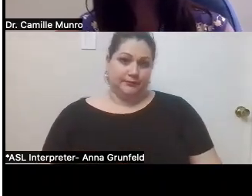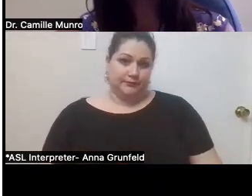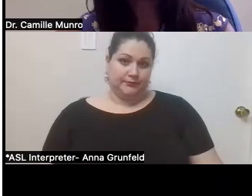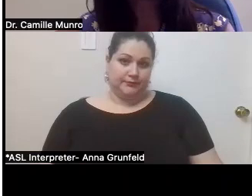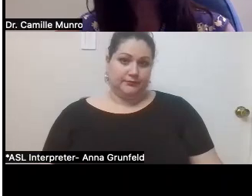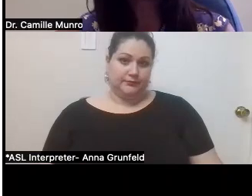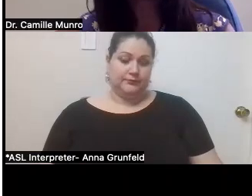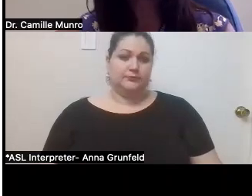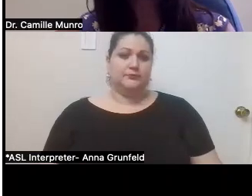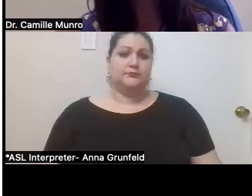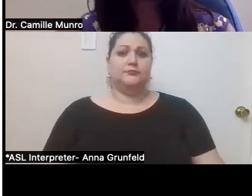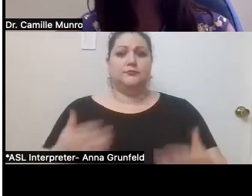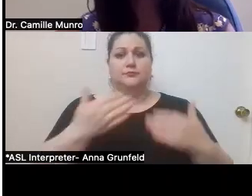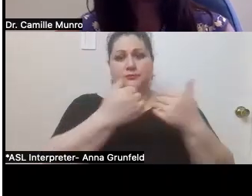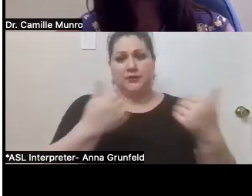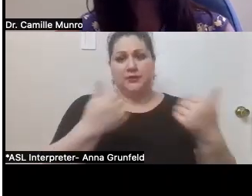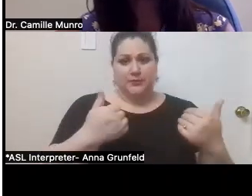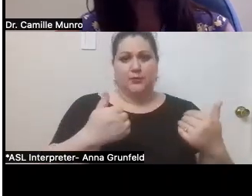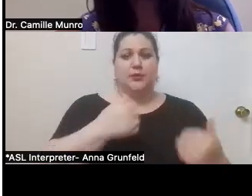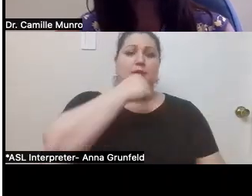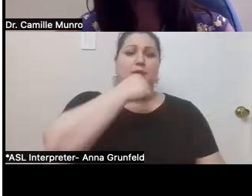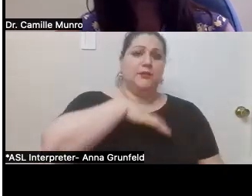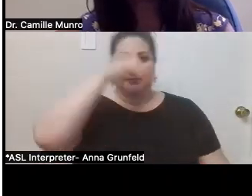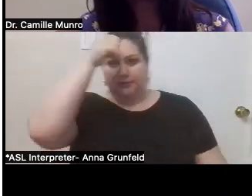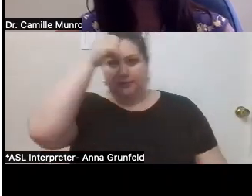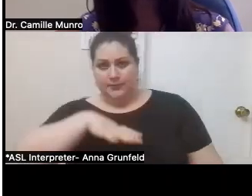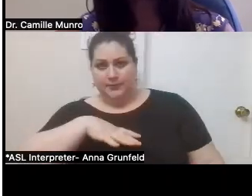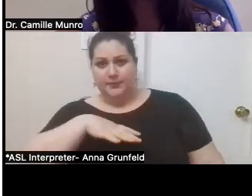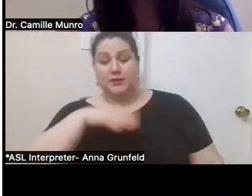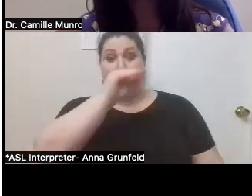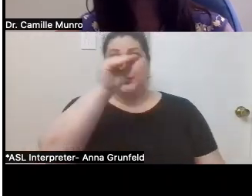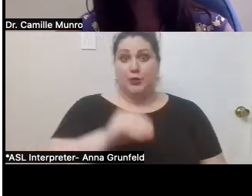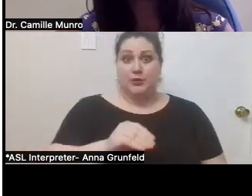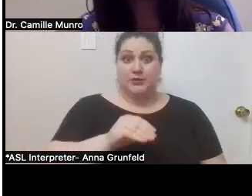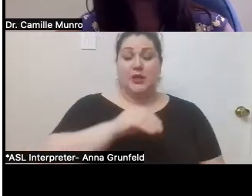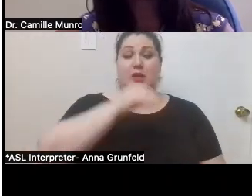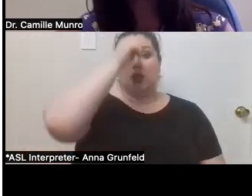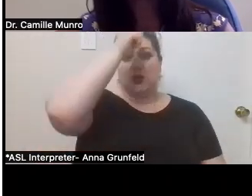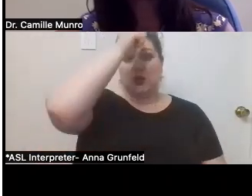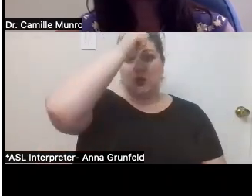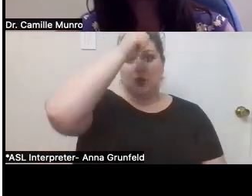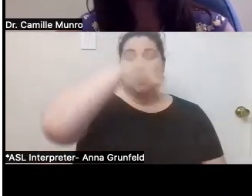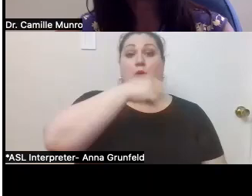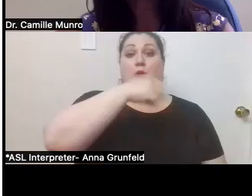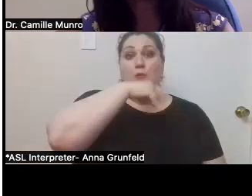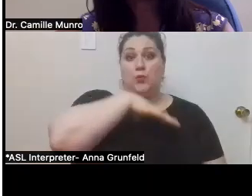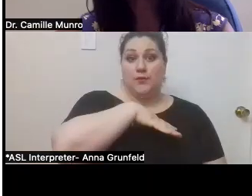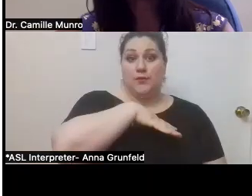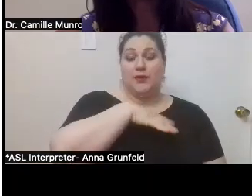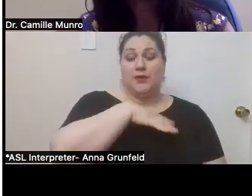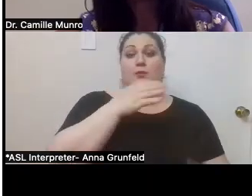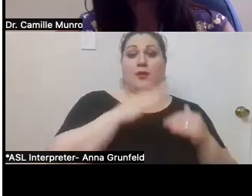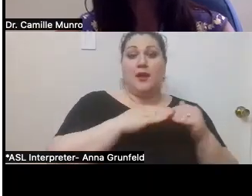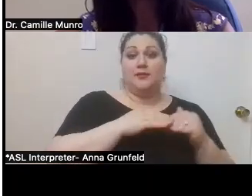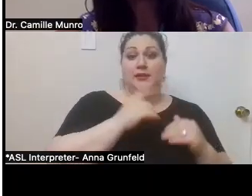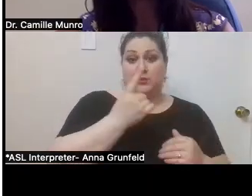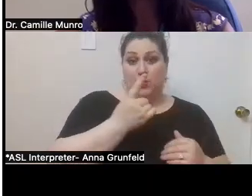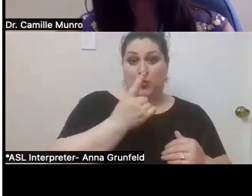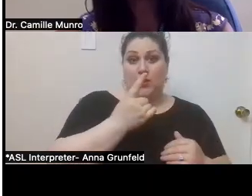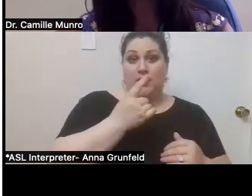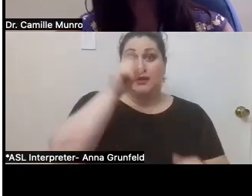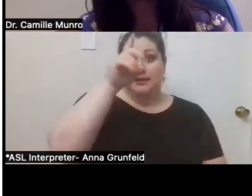And so the percent of women with at least one disability in Canada was 24% and for men 20%.